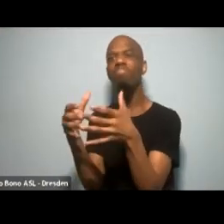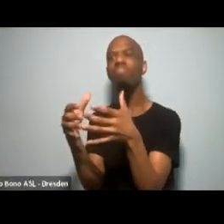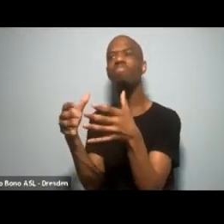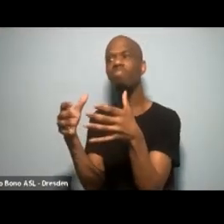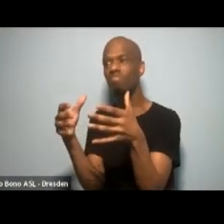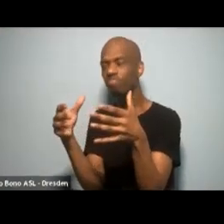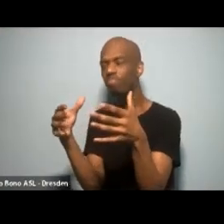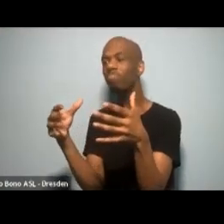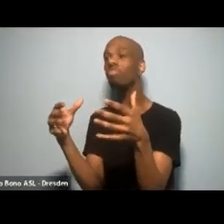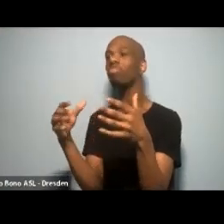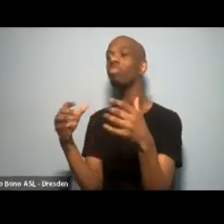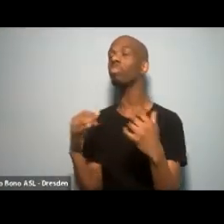and so on.